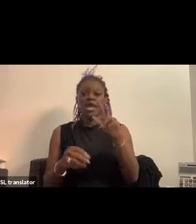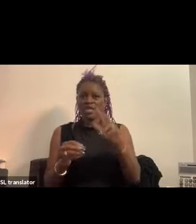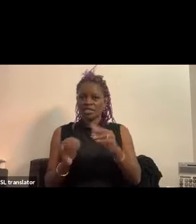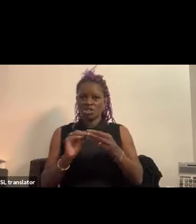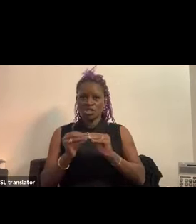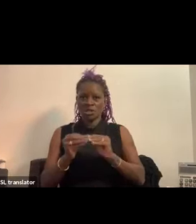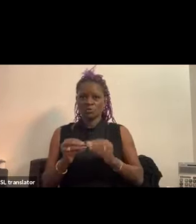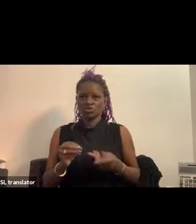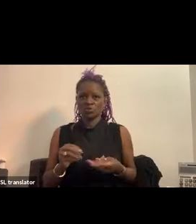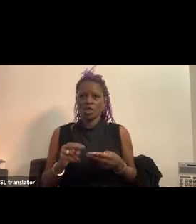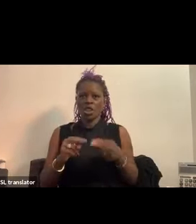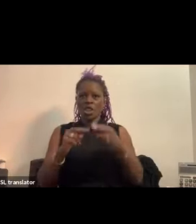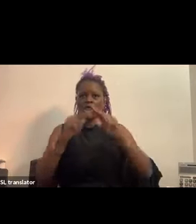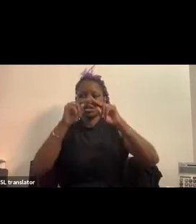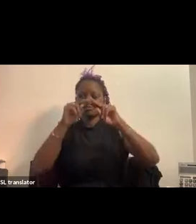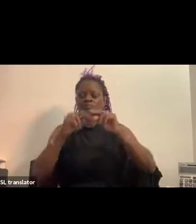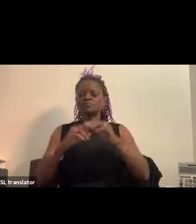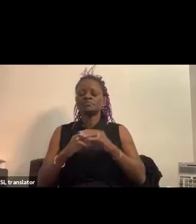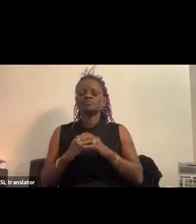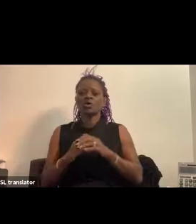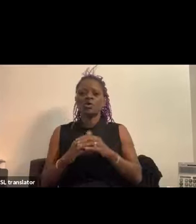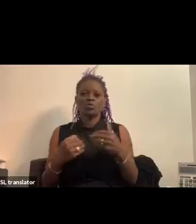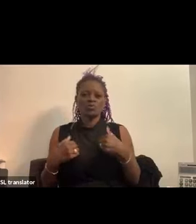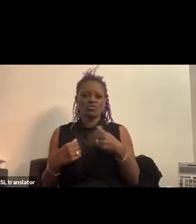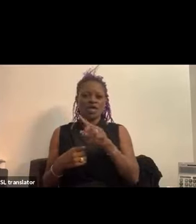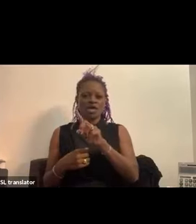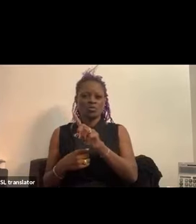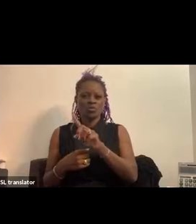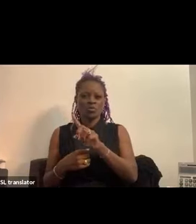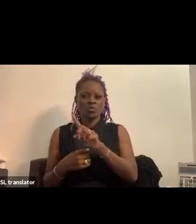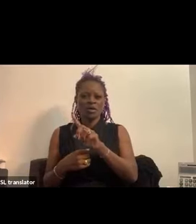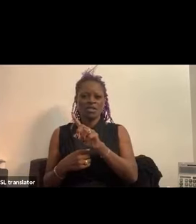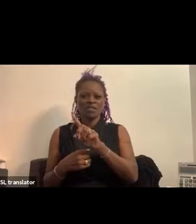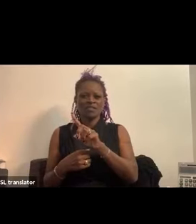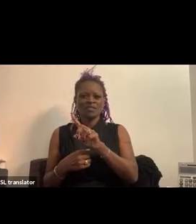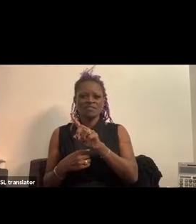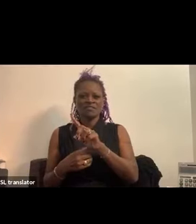at Pop-Up Sites one thousand one hundred and fifty tests administered in the past